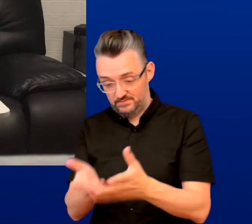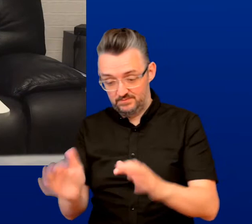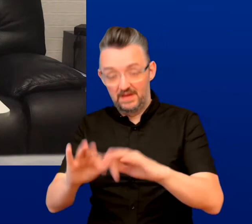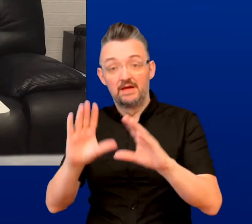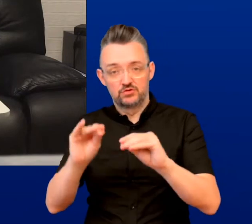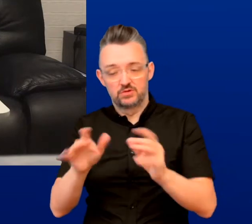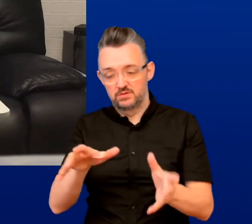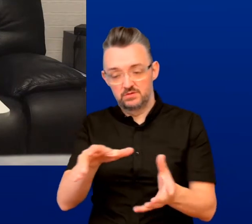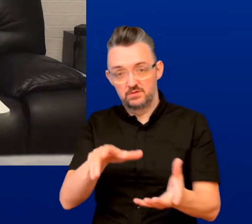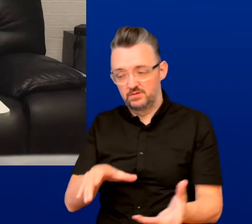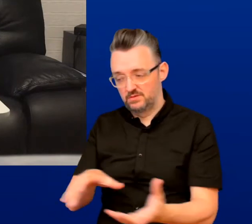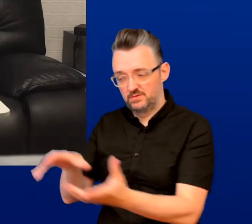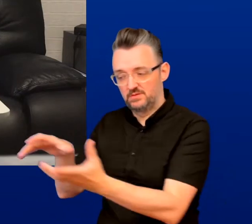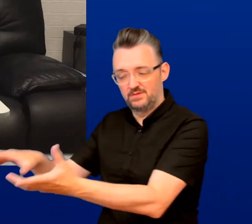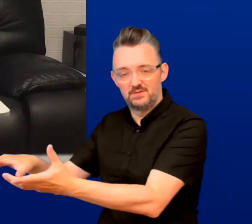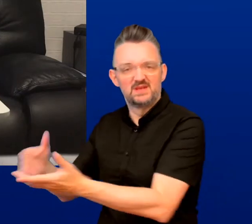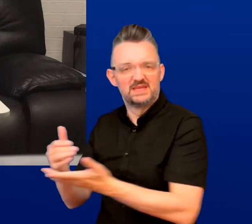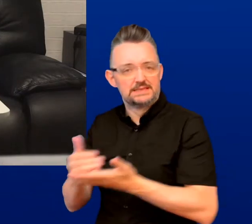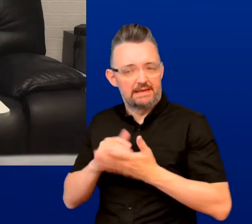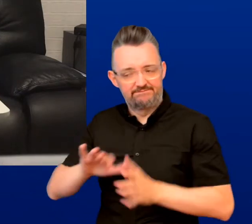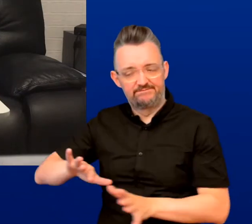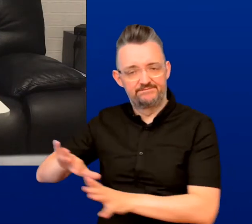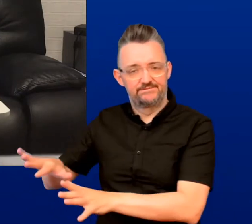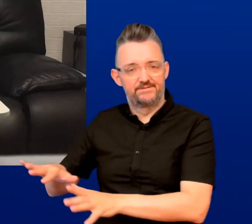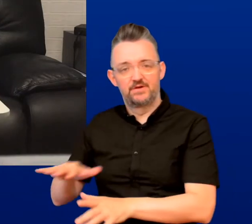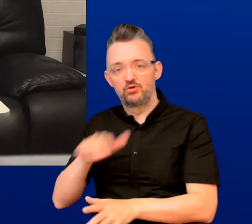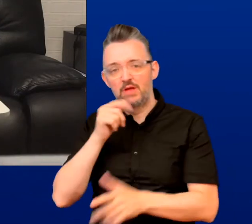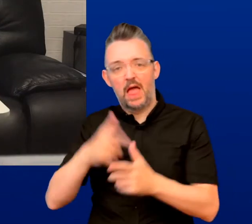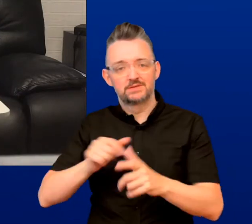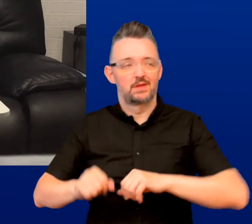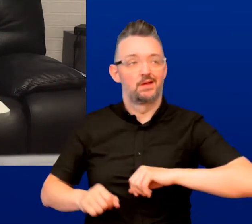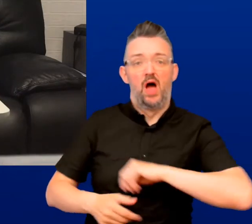harms way so you don't accidentally lean on it or